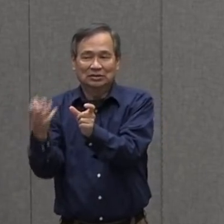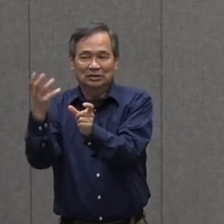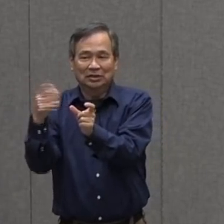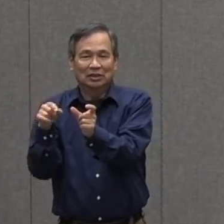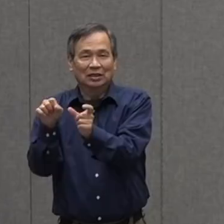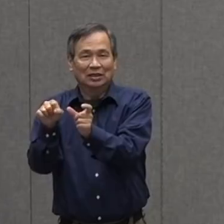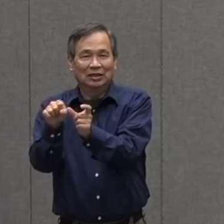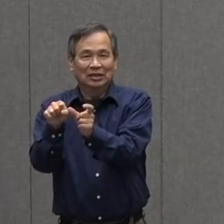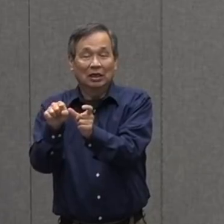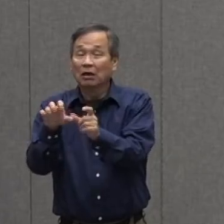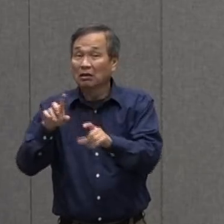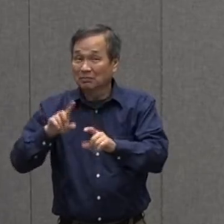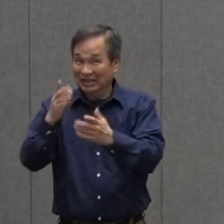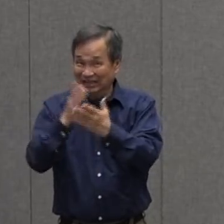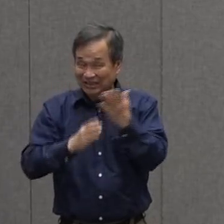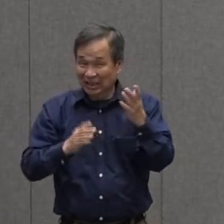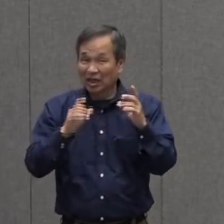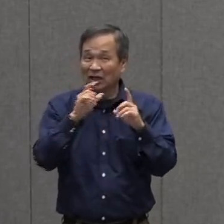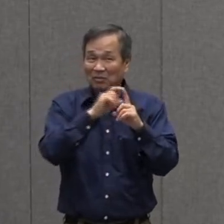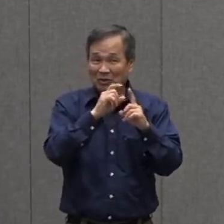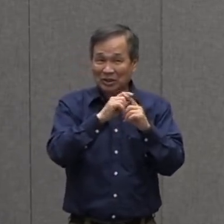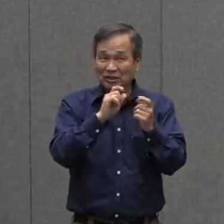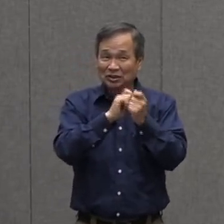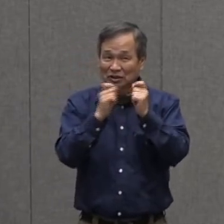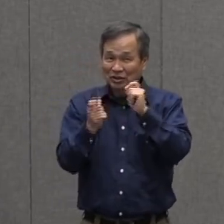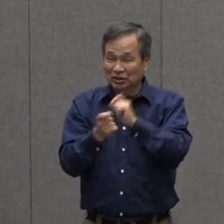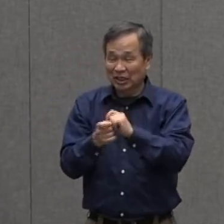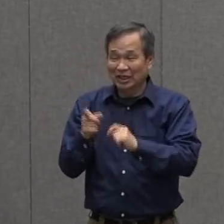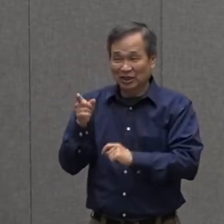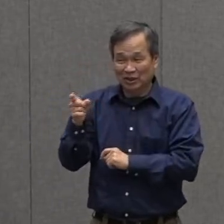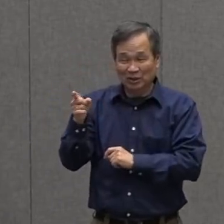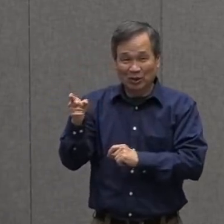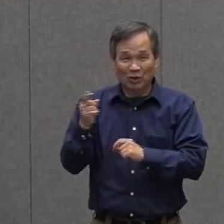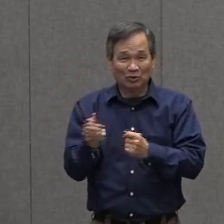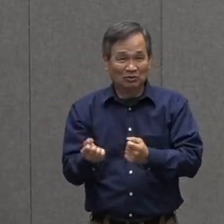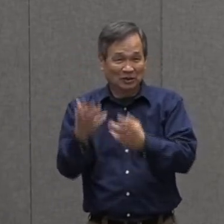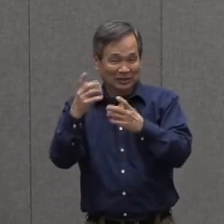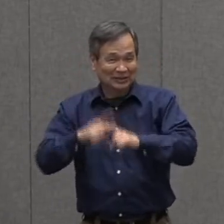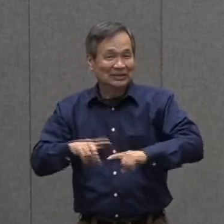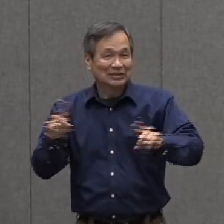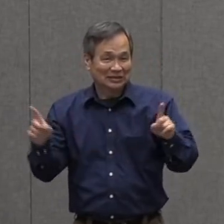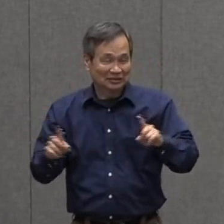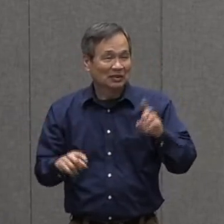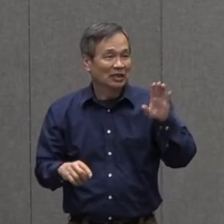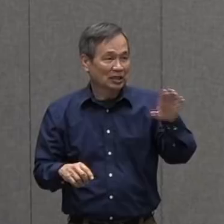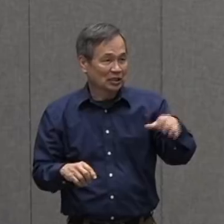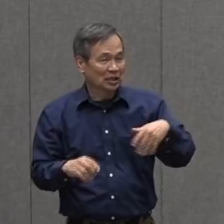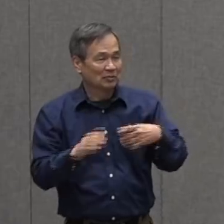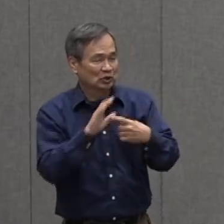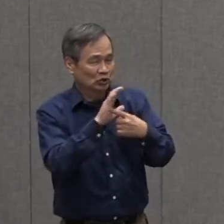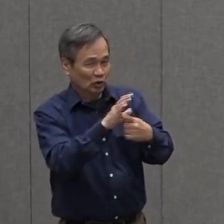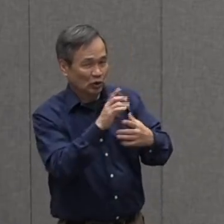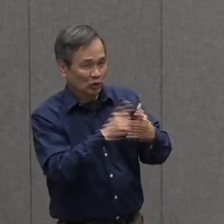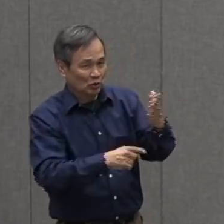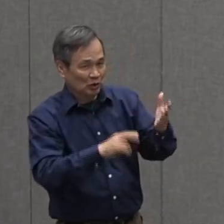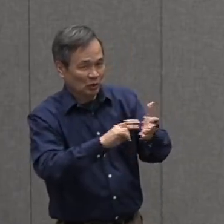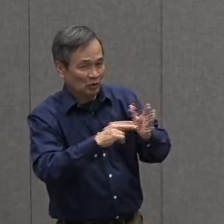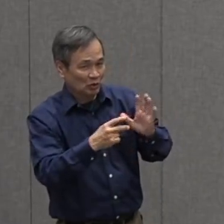And so we talked about how we're going to make those plural also. Let's do a quick review of what we learned.